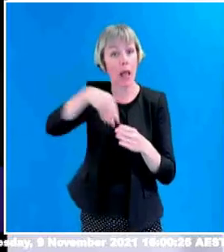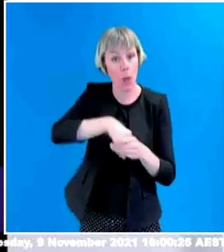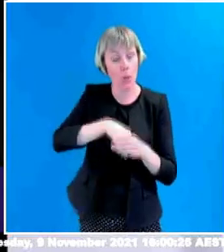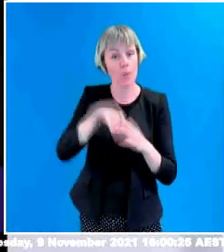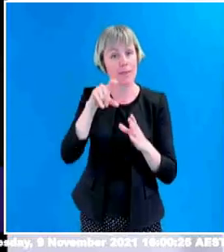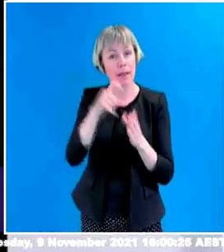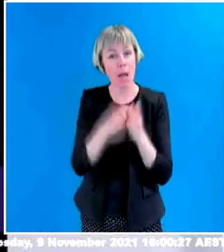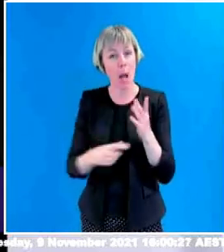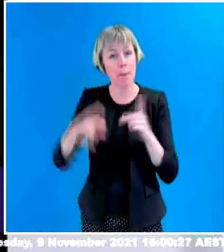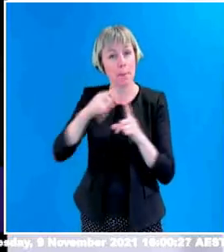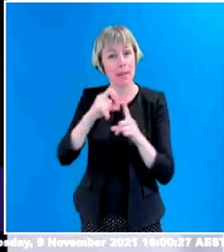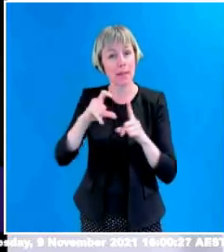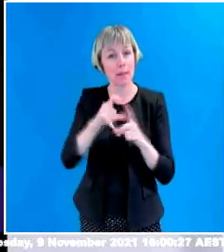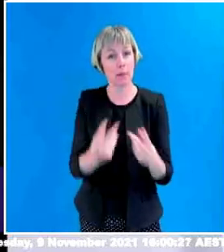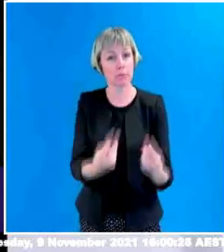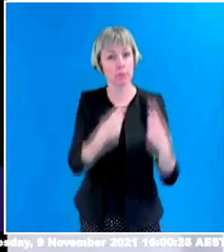in relation to human rights?